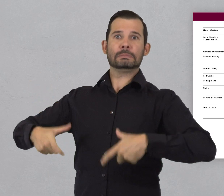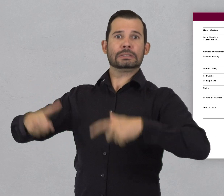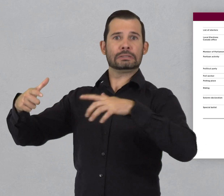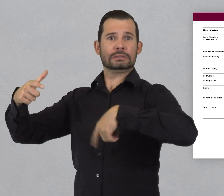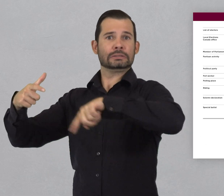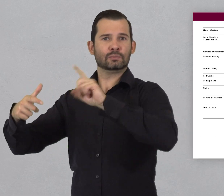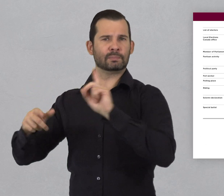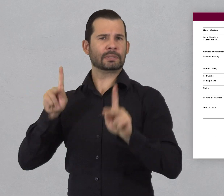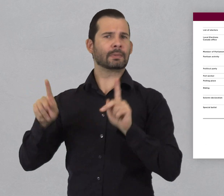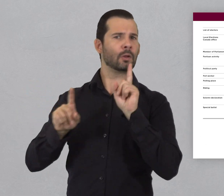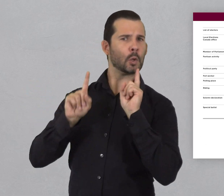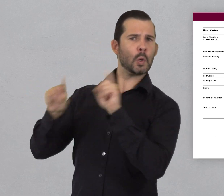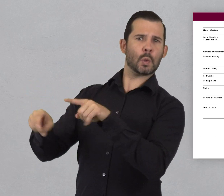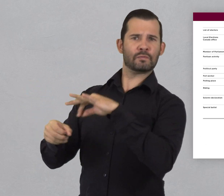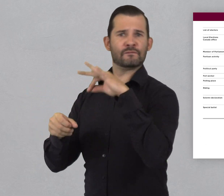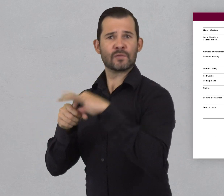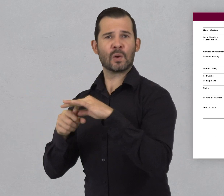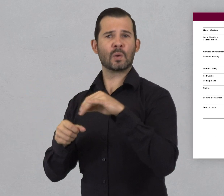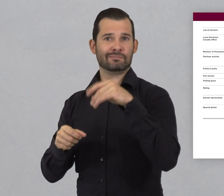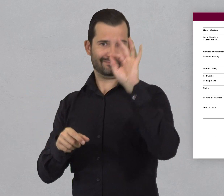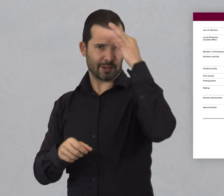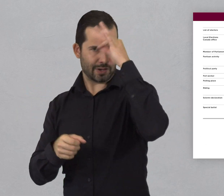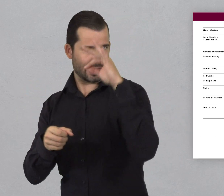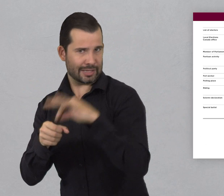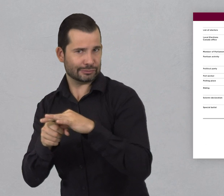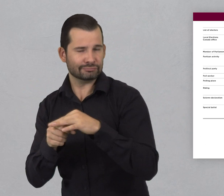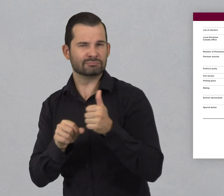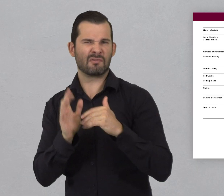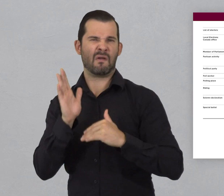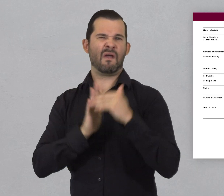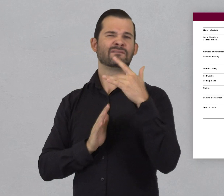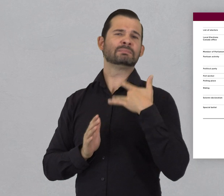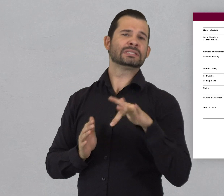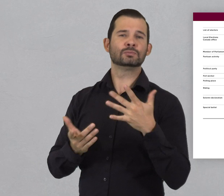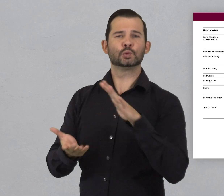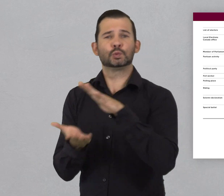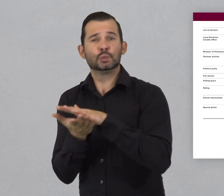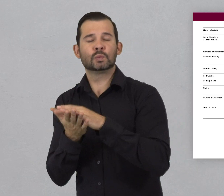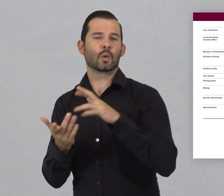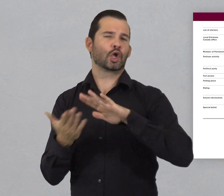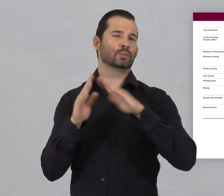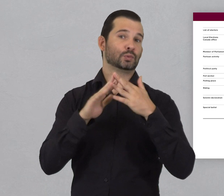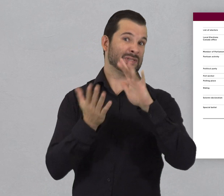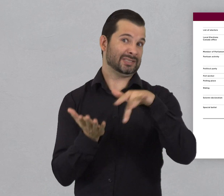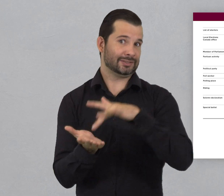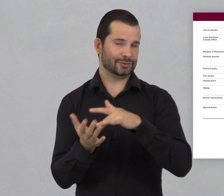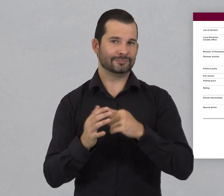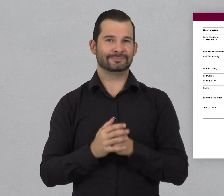where people go to vote in a federal election. It’s often a school or a community centre.